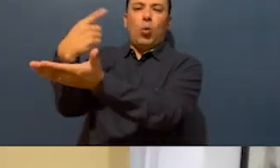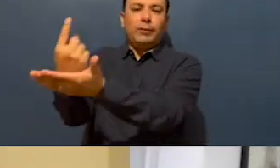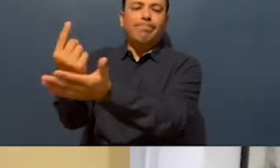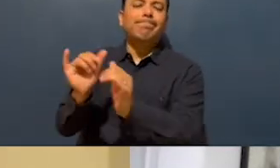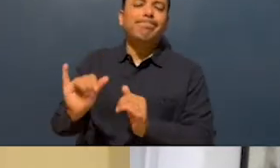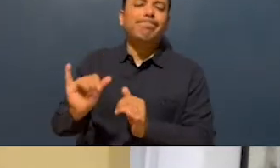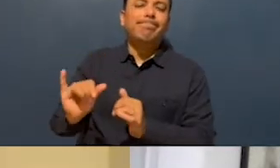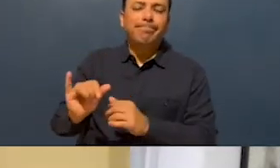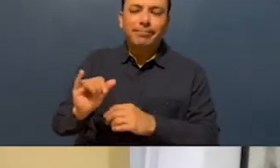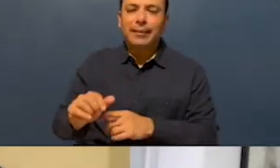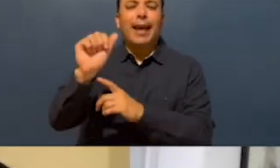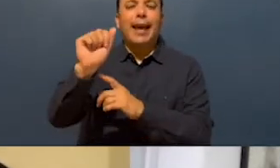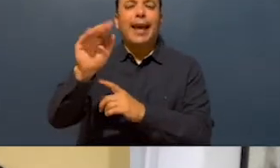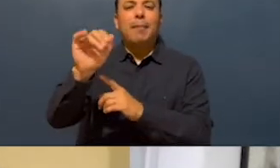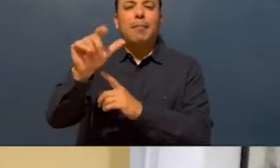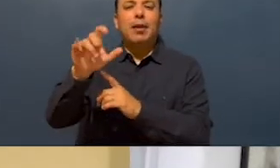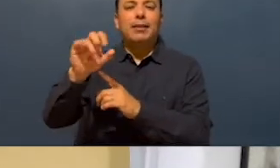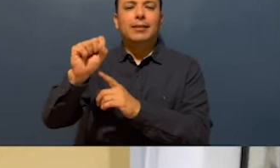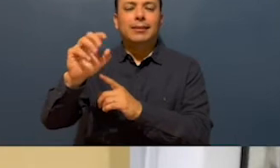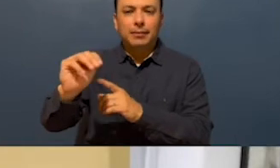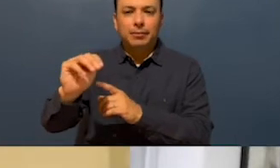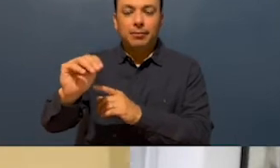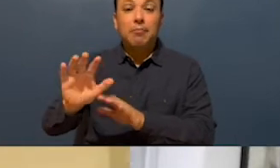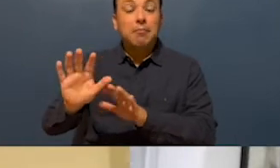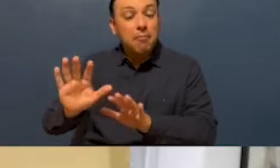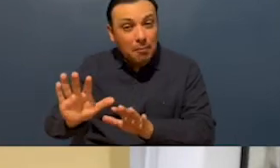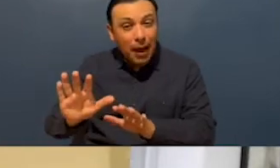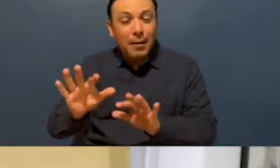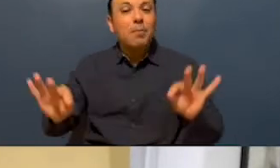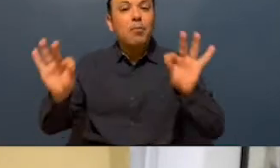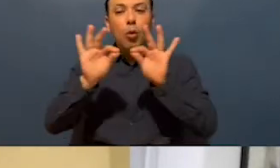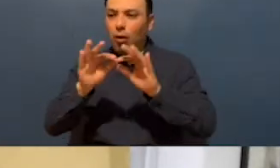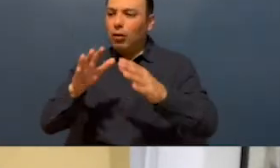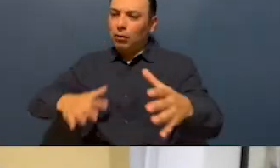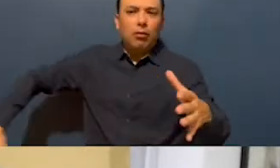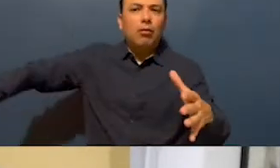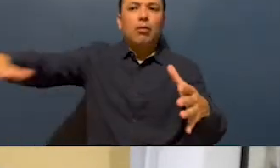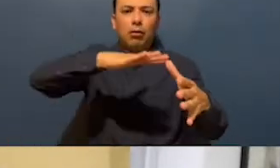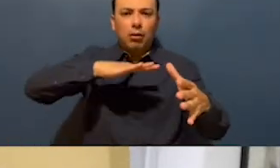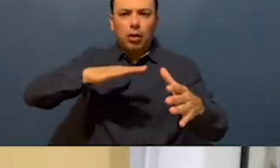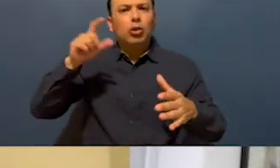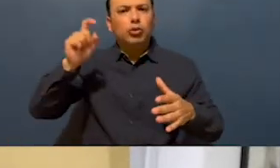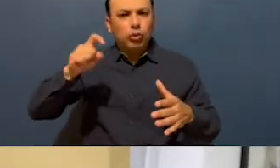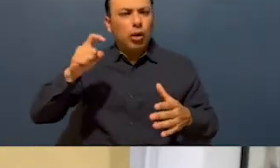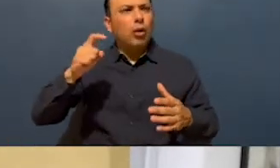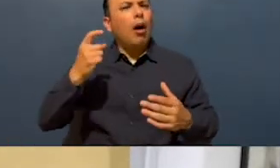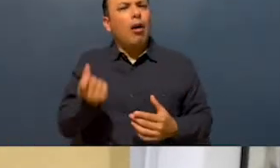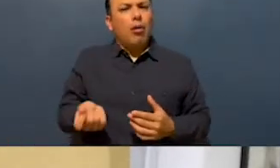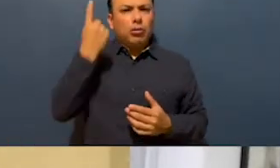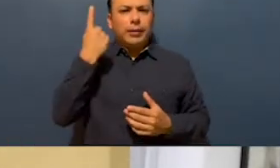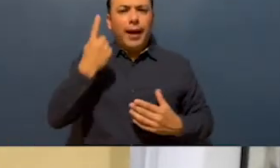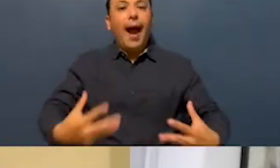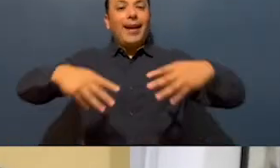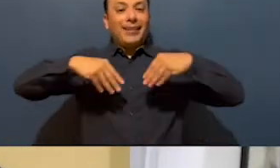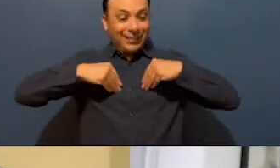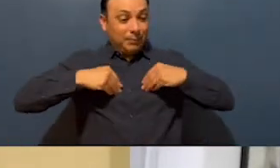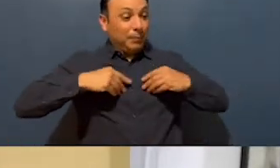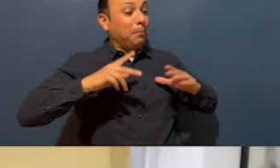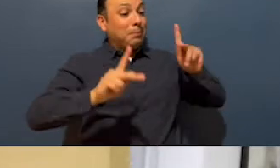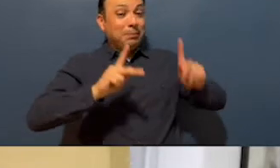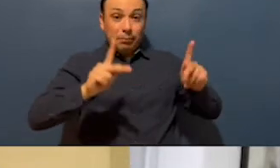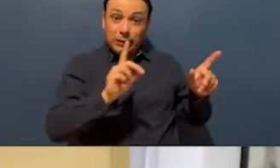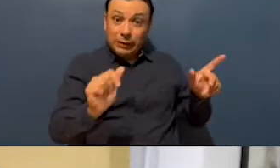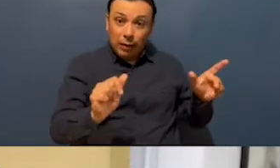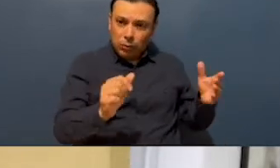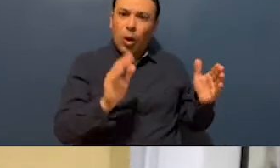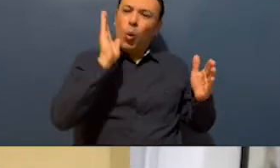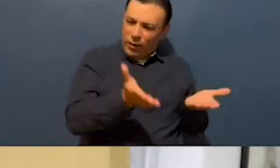disabled folks are in spaces the more we could really support disabled artists